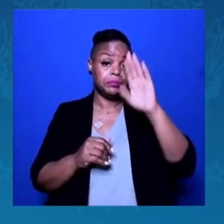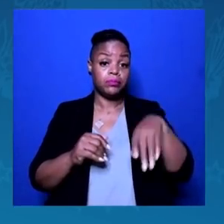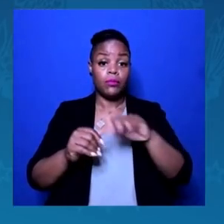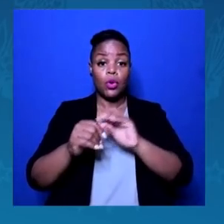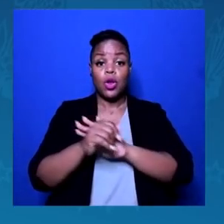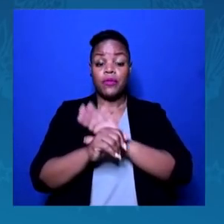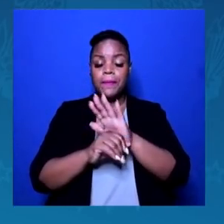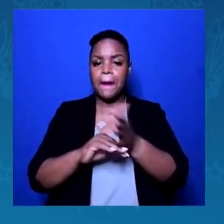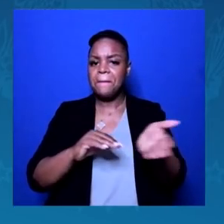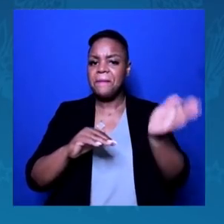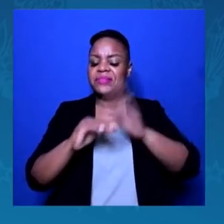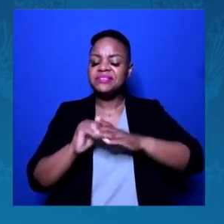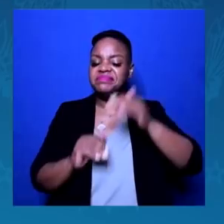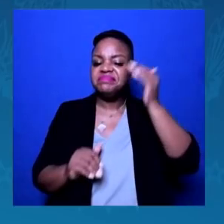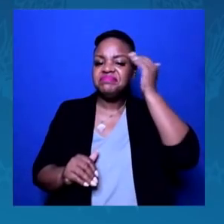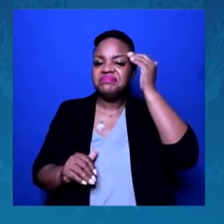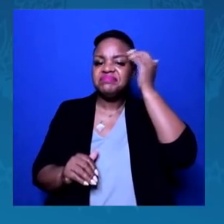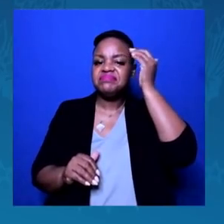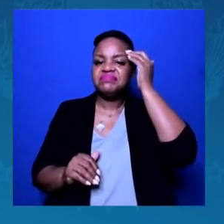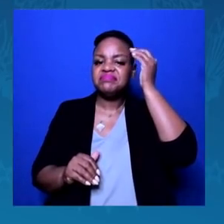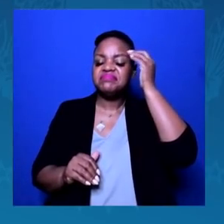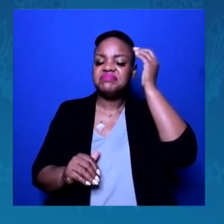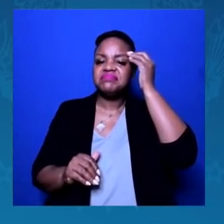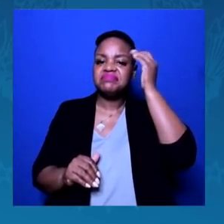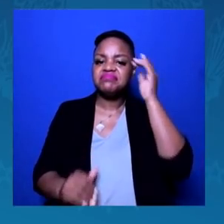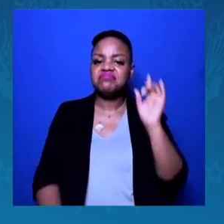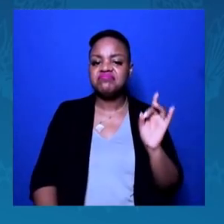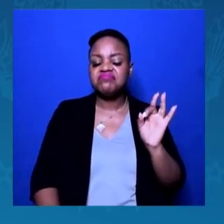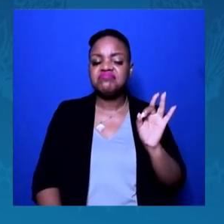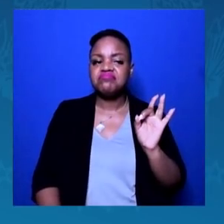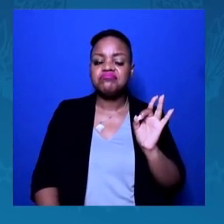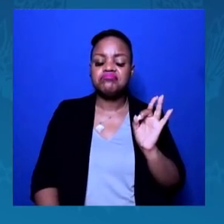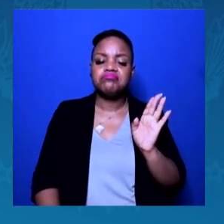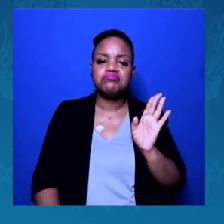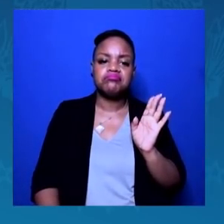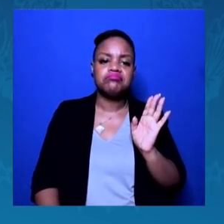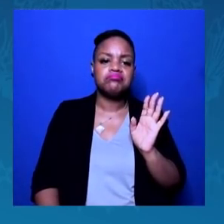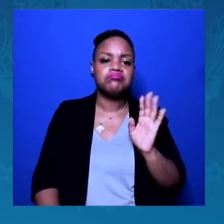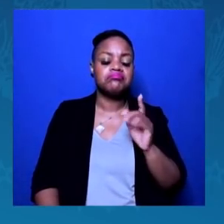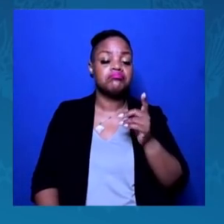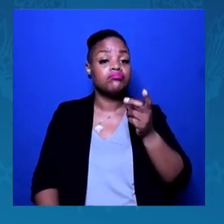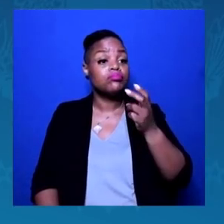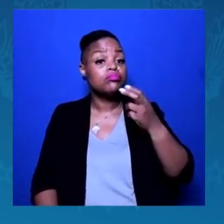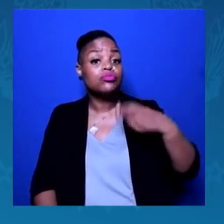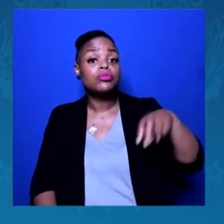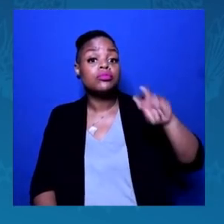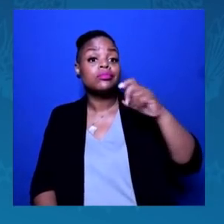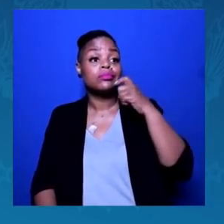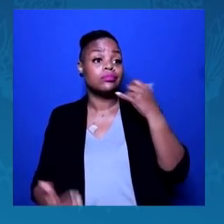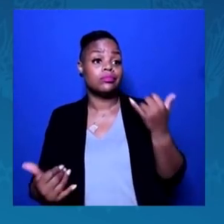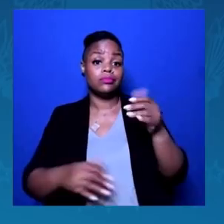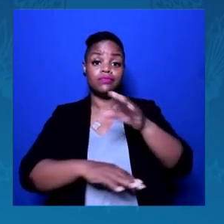as evidenced by the trip we took recently, just this afternoon to the National Institutes of Hygiene